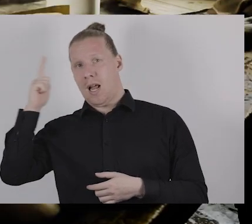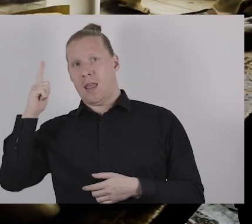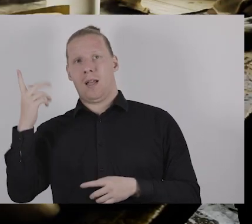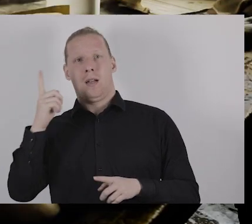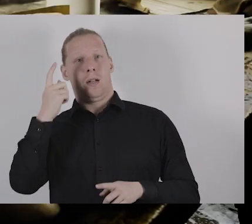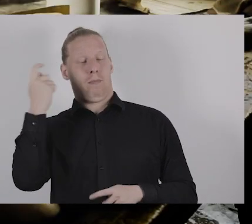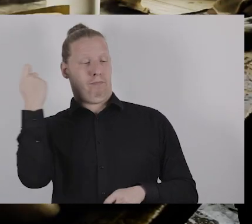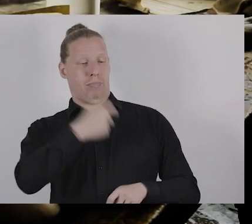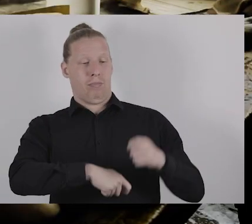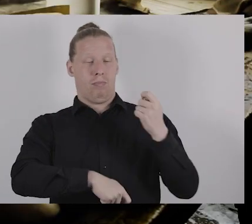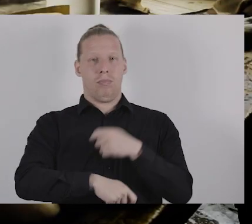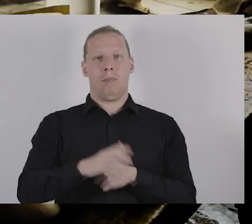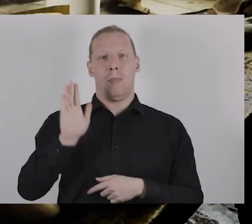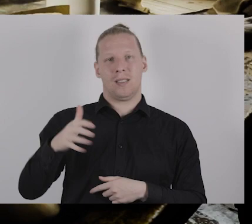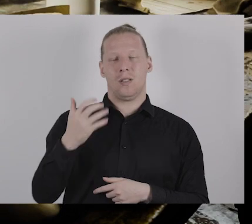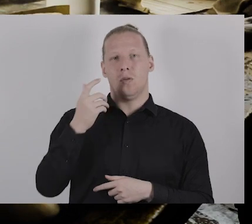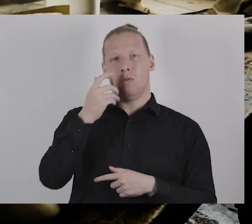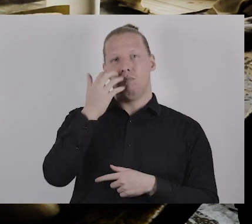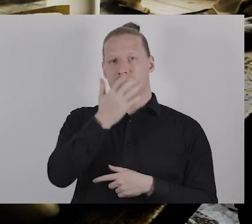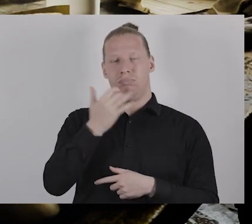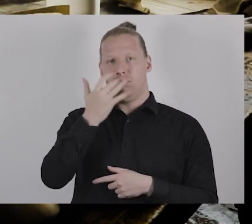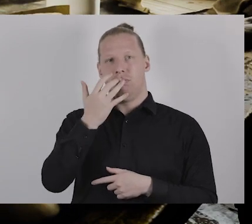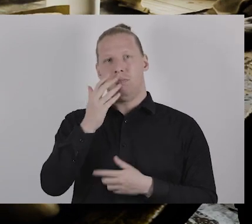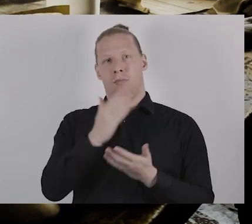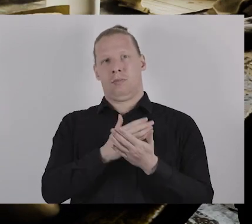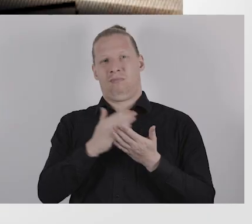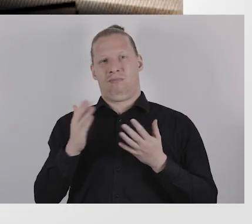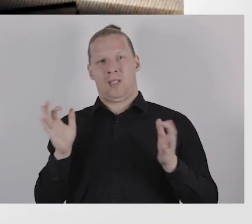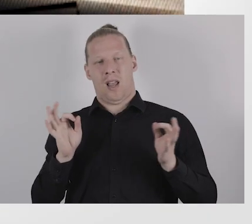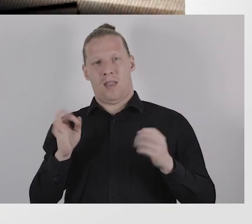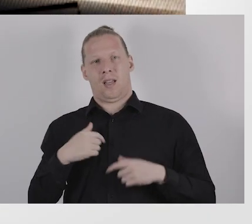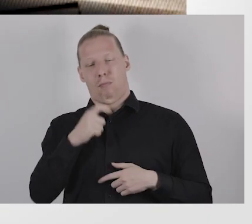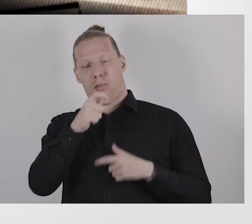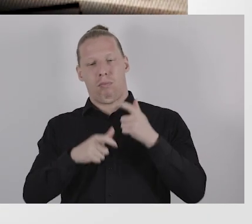# smacked the taste out my mouth but still couldn't clean it out. #